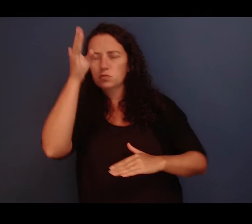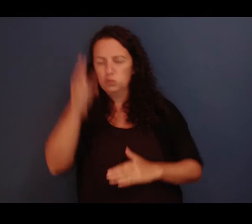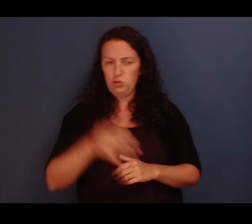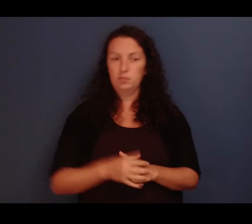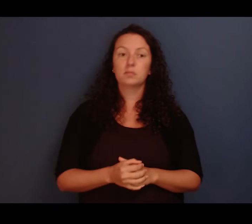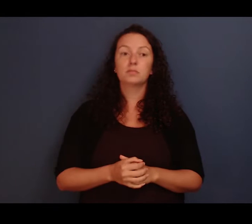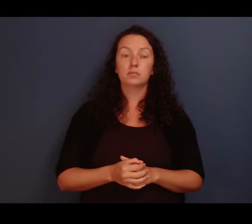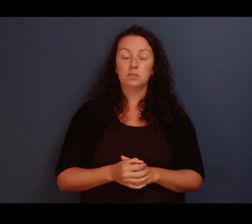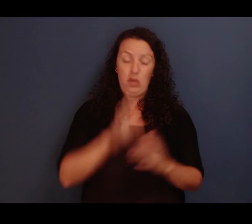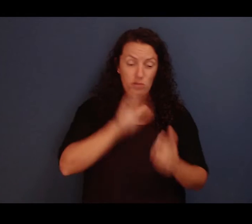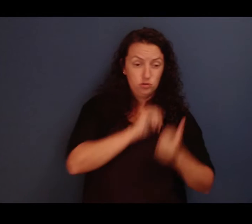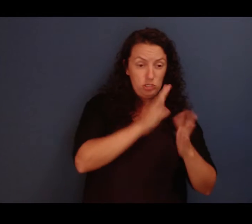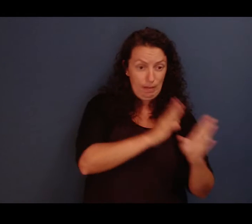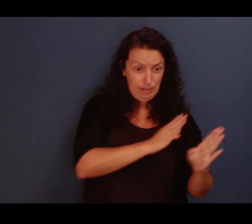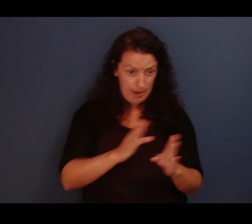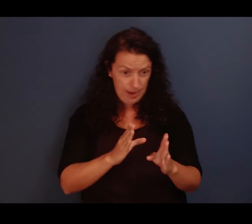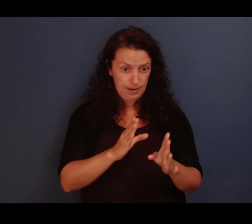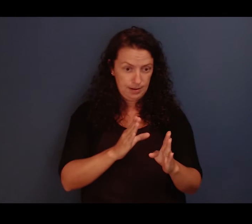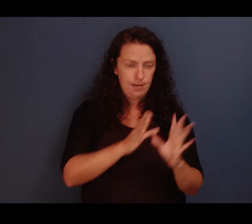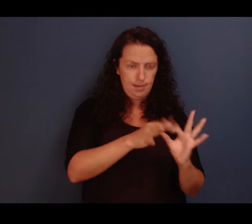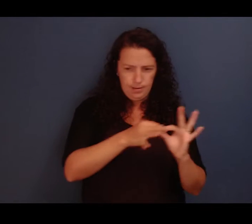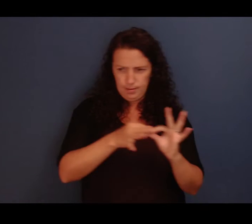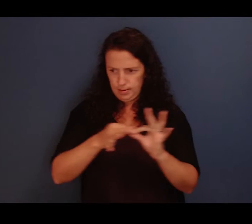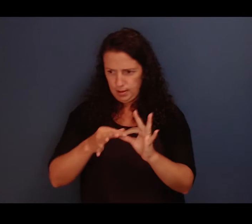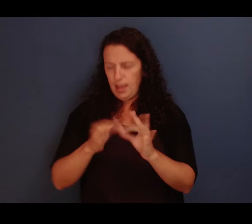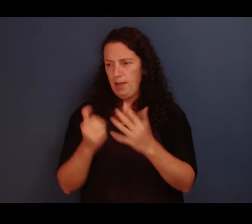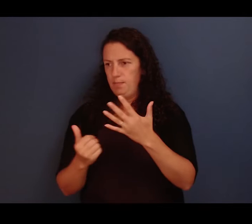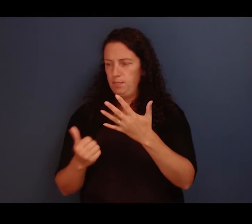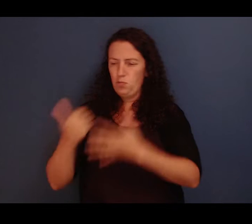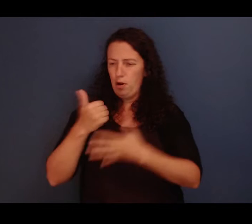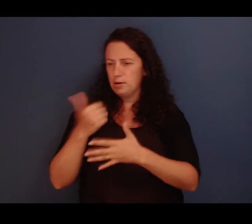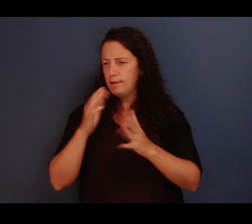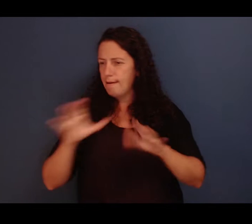The connection and alignment of our strategic plan and priority actions for improving equitable